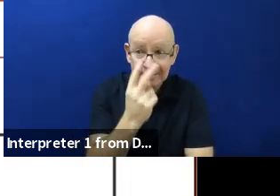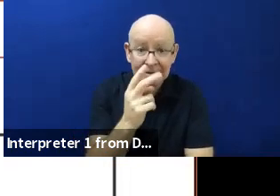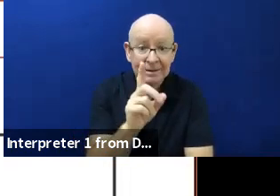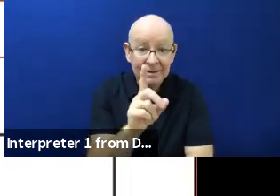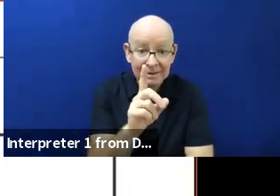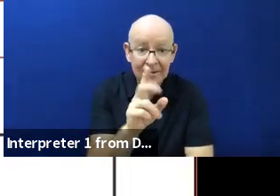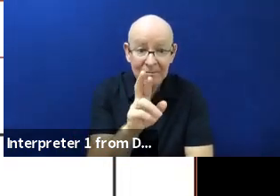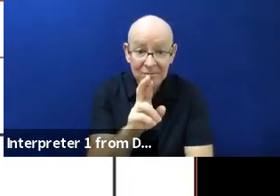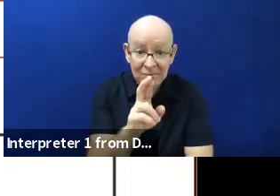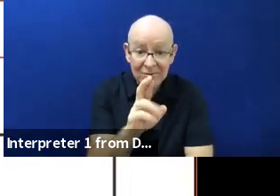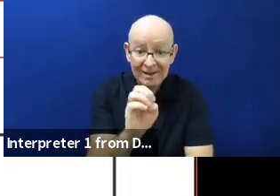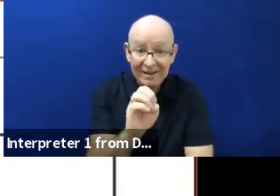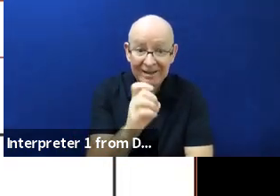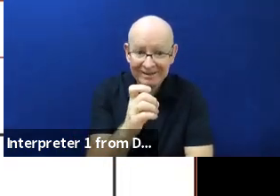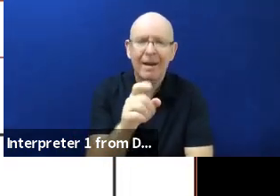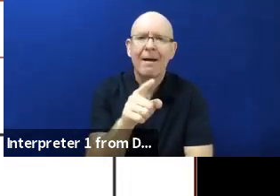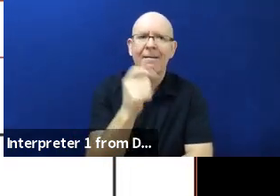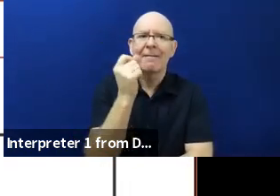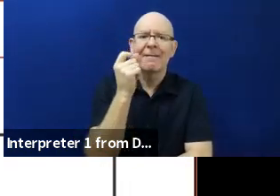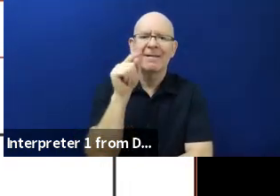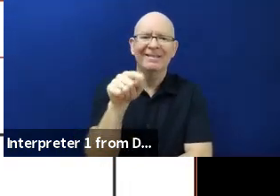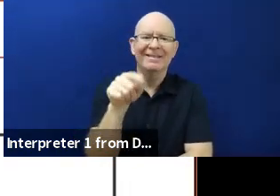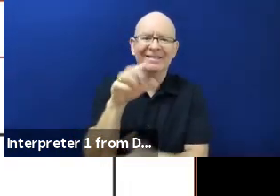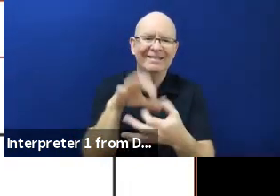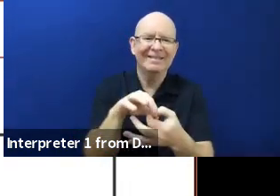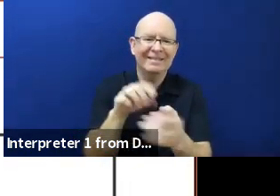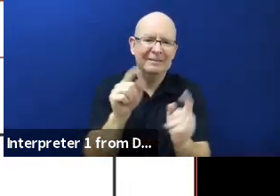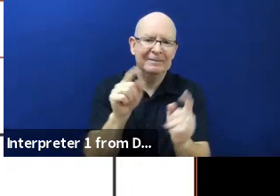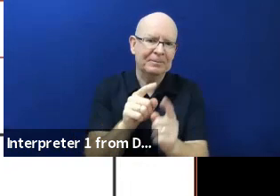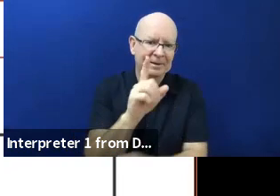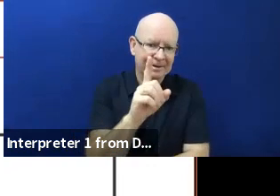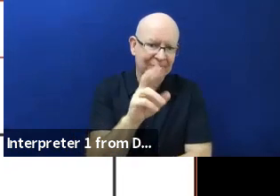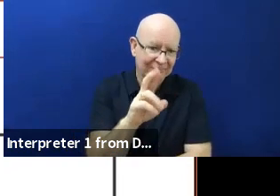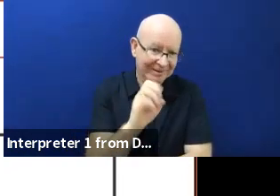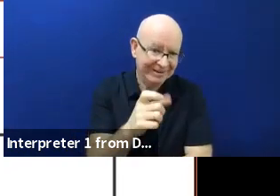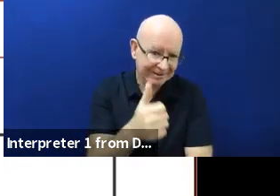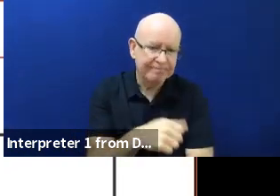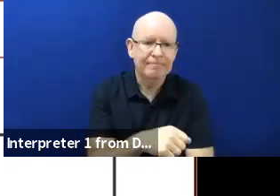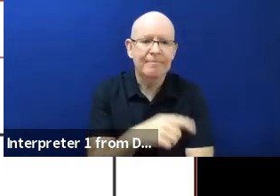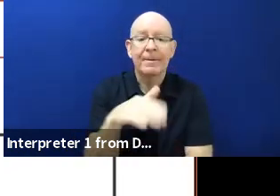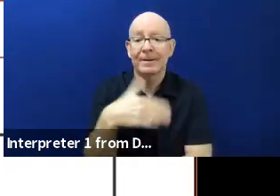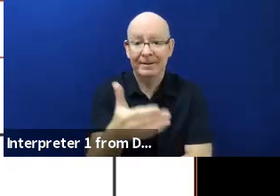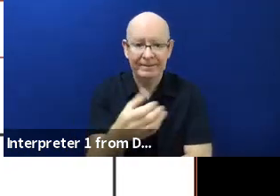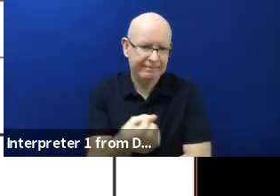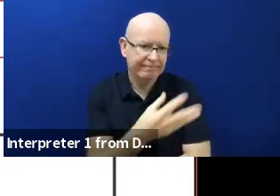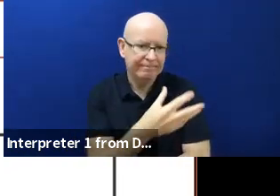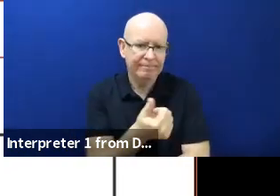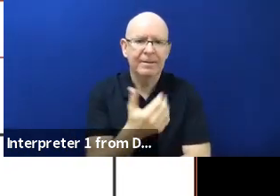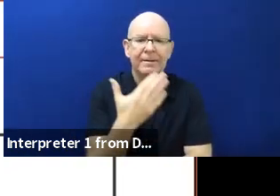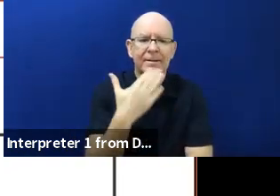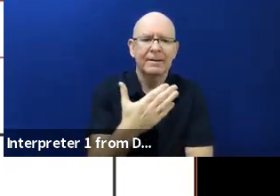Okay, thank you. So, there are five sections in my presentation, so first you will get to know the